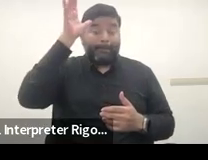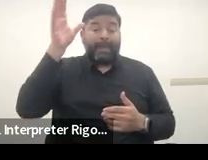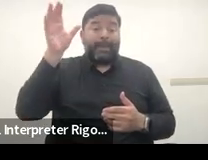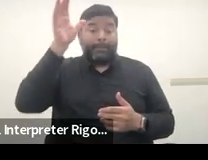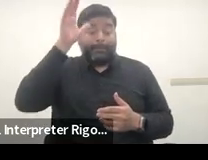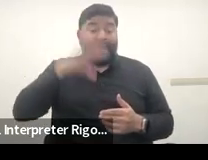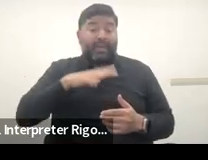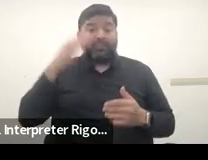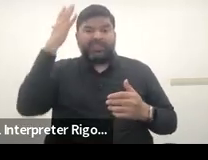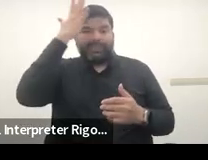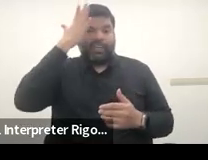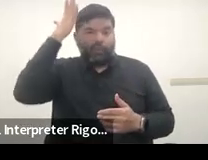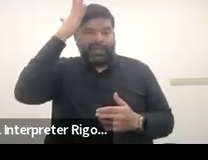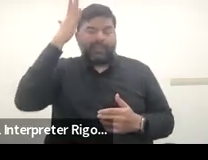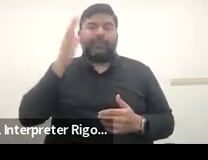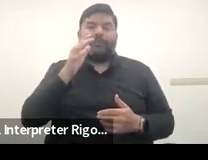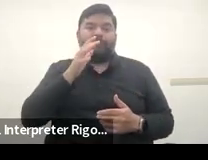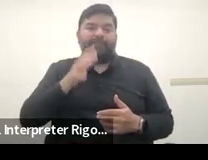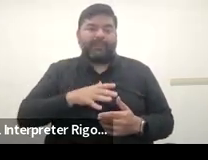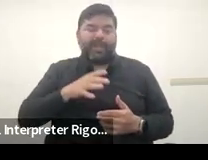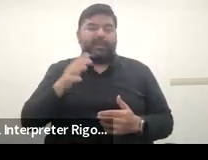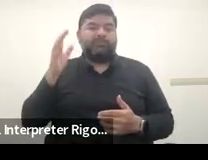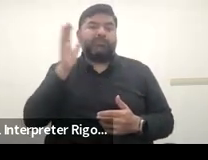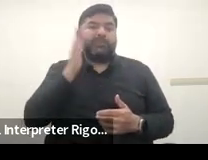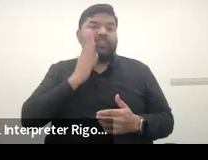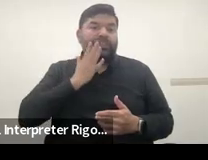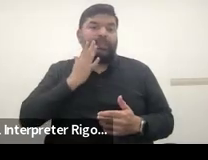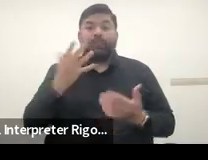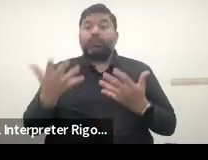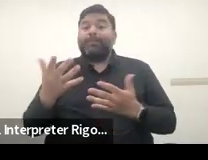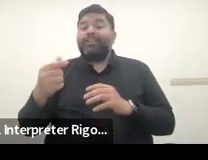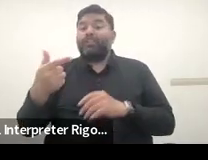near the chin. So gender may be one of these semantic features that we might think